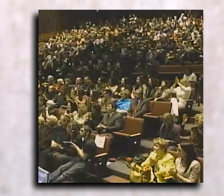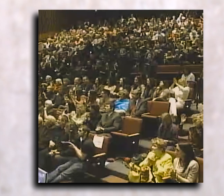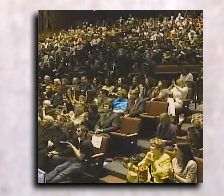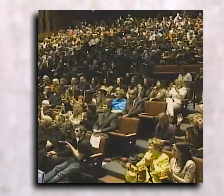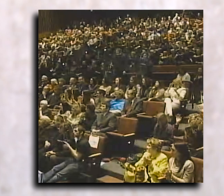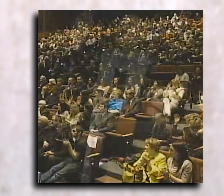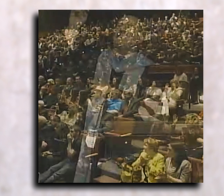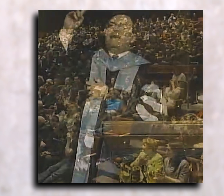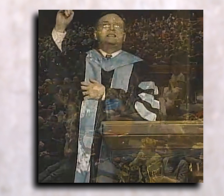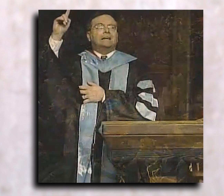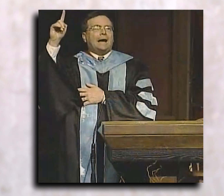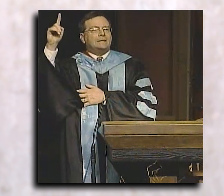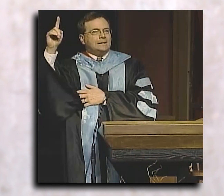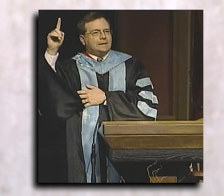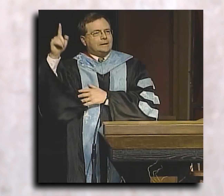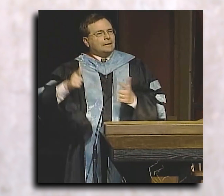Gerry Buckley: The spirit of NTID